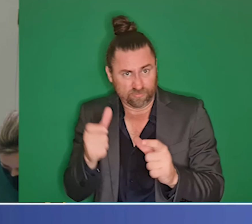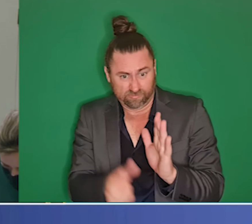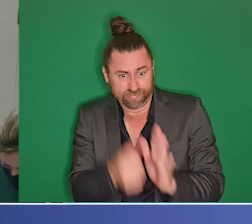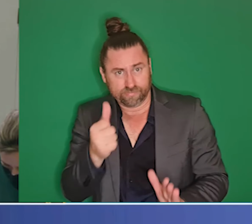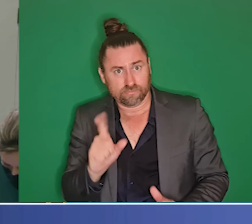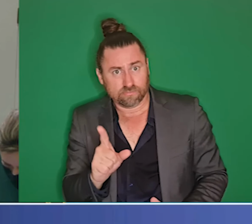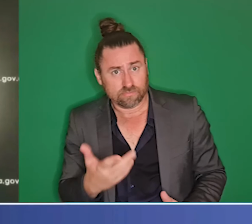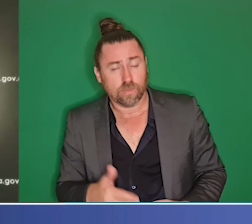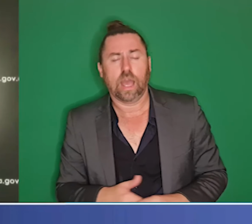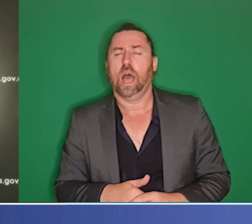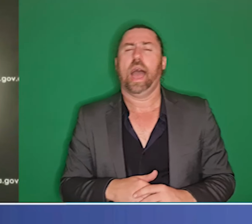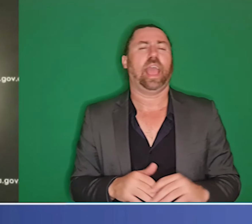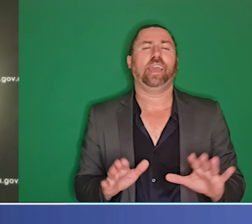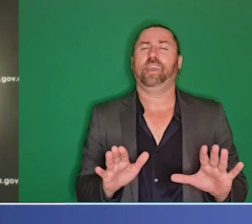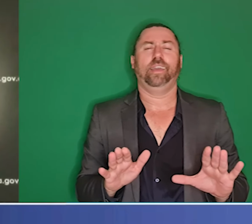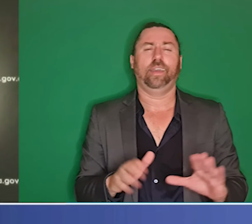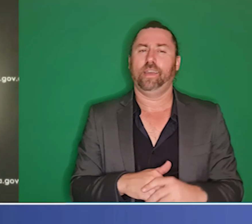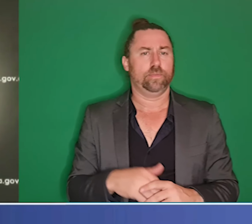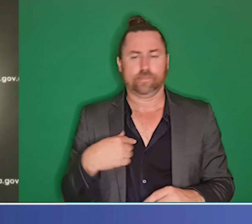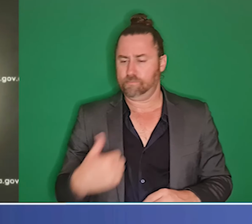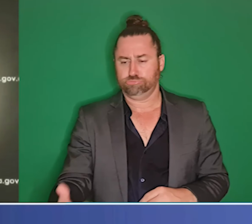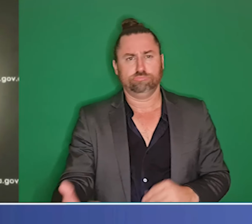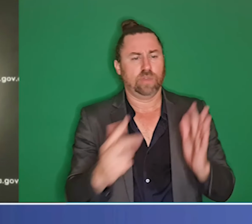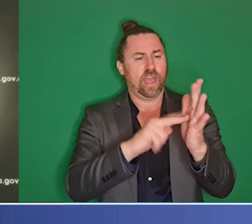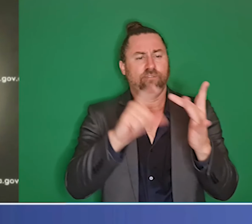No. Look, let me be supportive of the Victorian government.